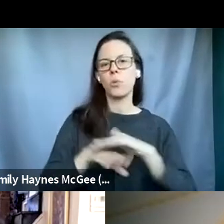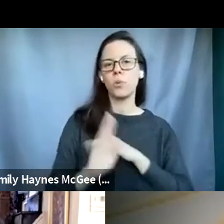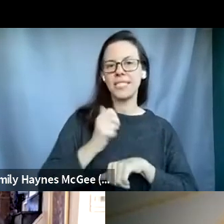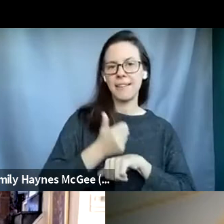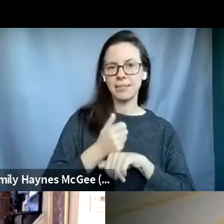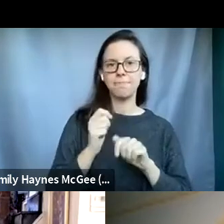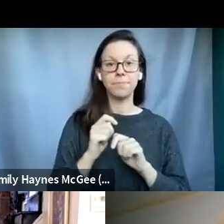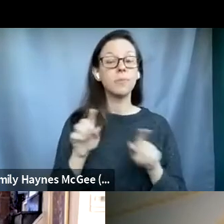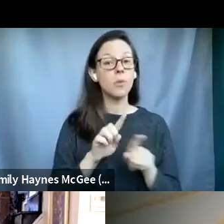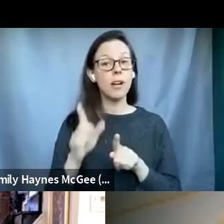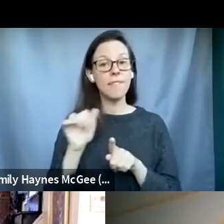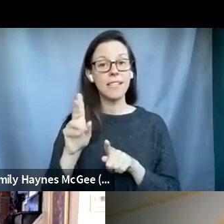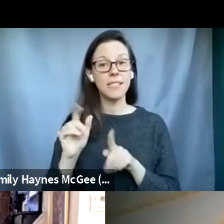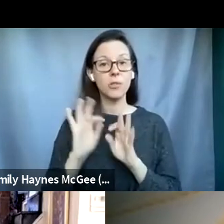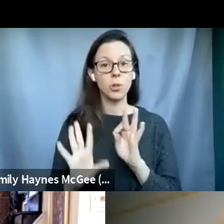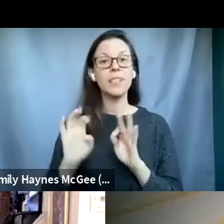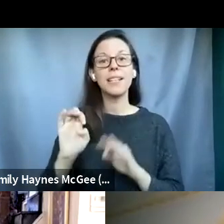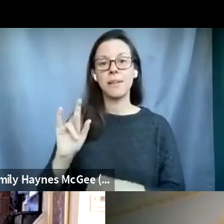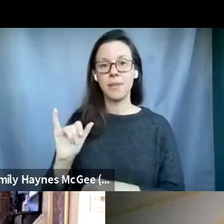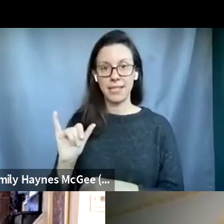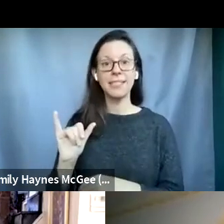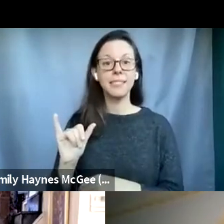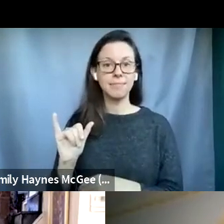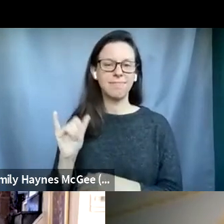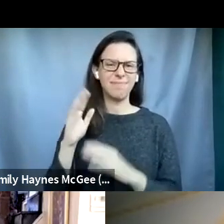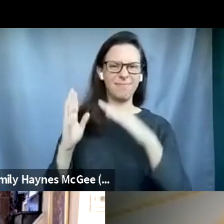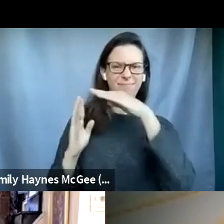We also have our ASL interpreter, Emily, in the upper right hand of the screen.